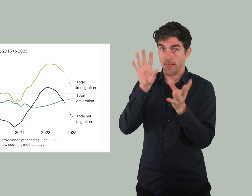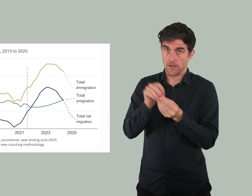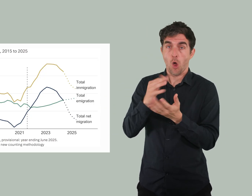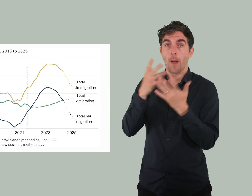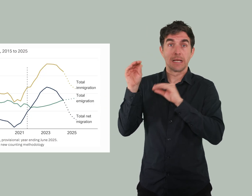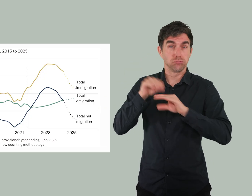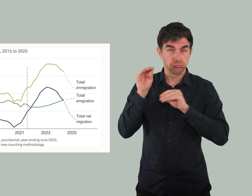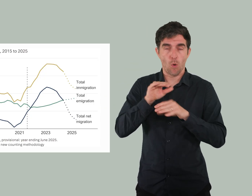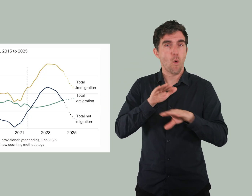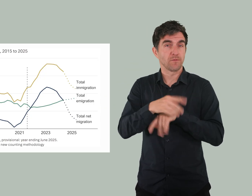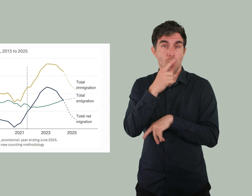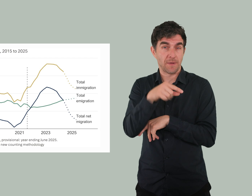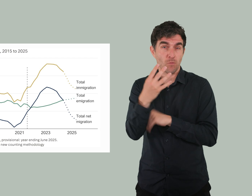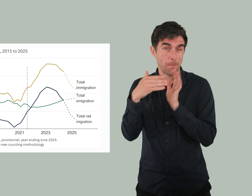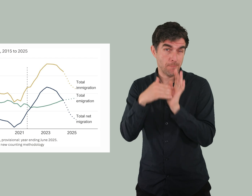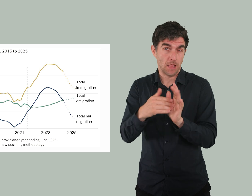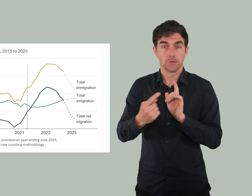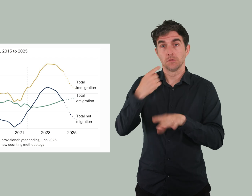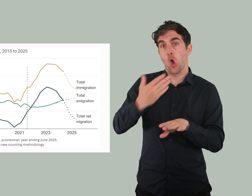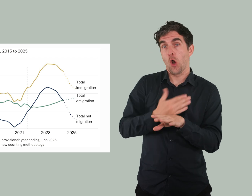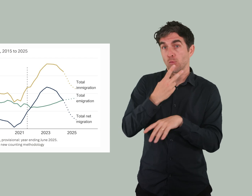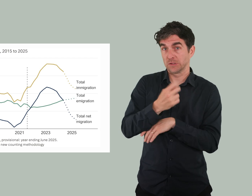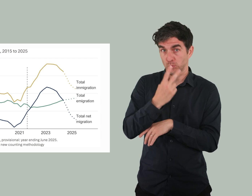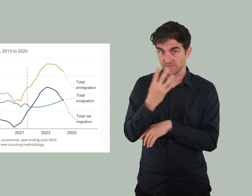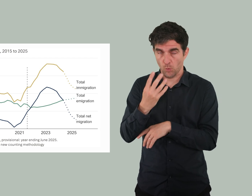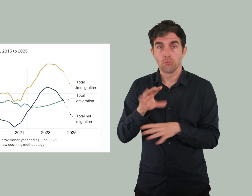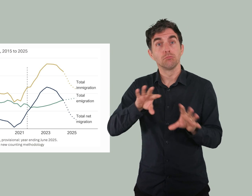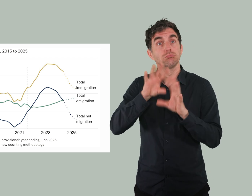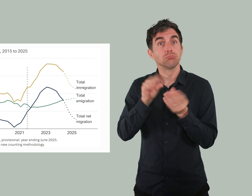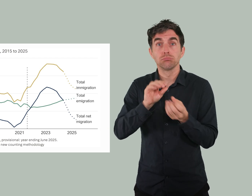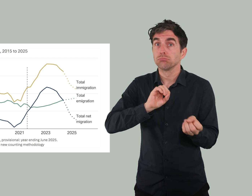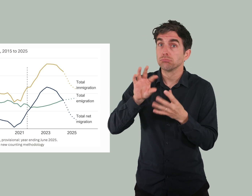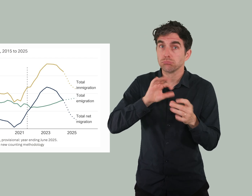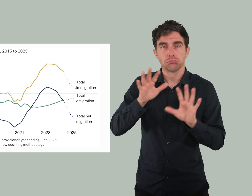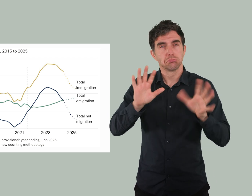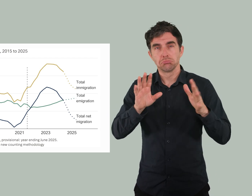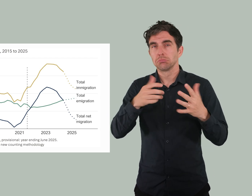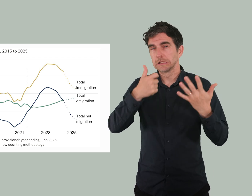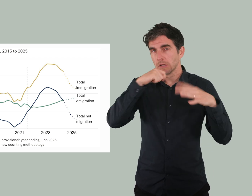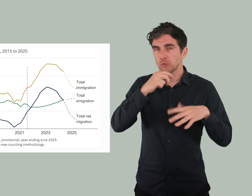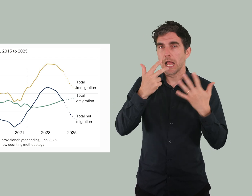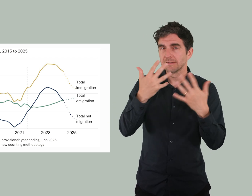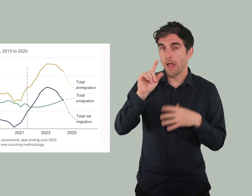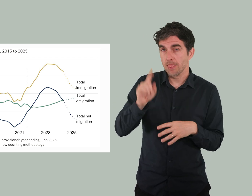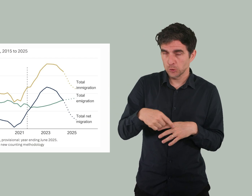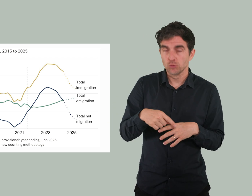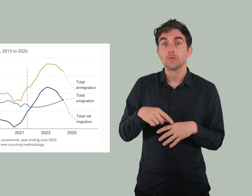Total immigration peaks at over 1.4 million in early 2024. Total emigration rises steadily to around 685,000.